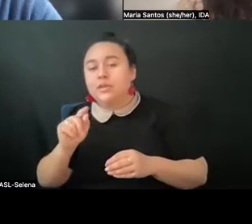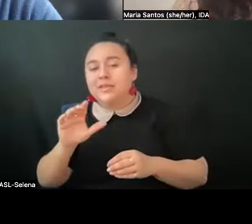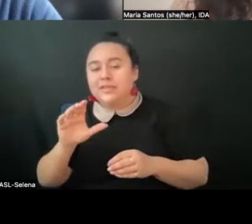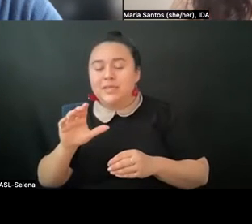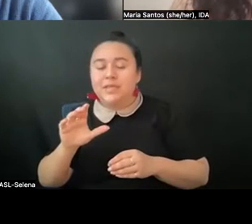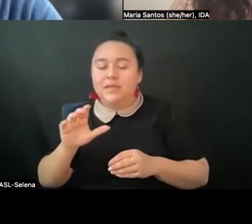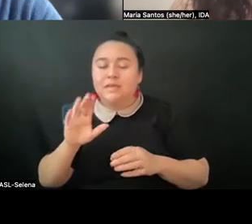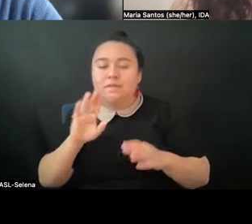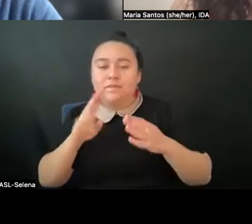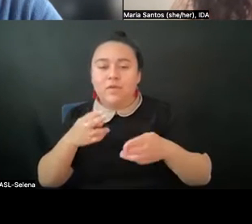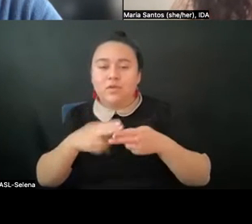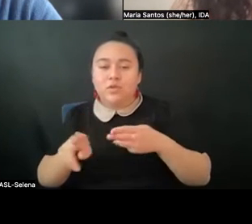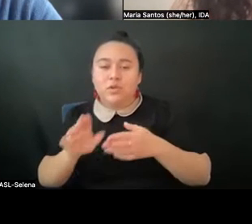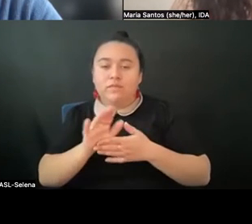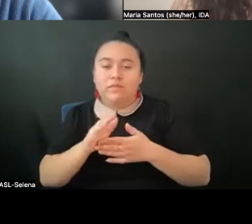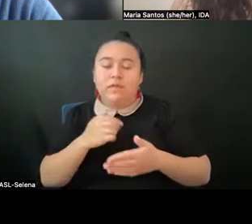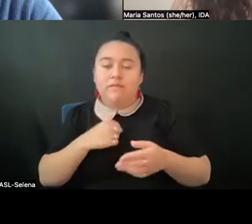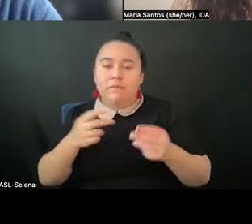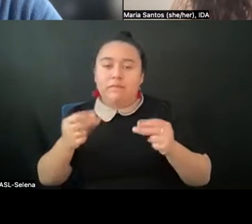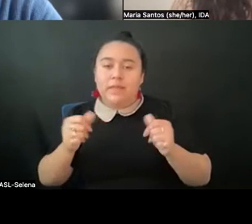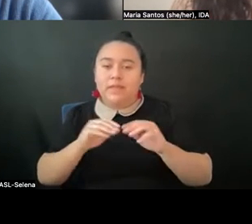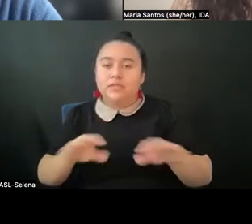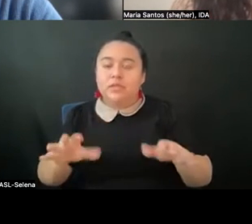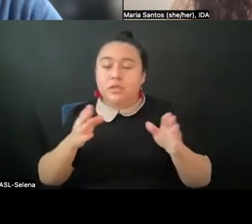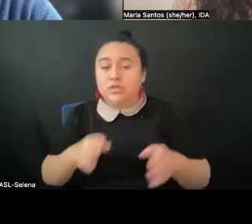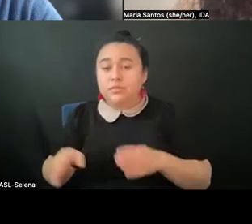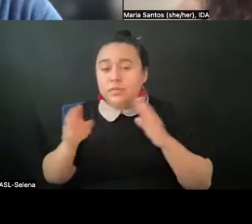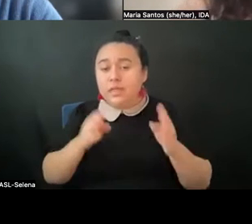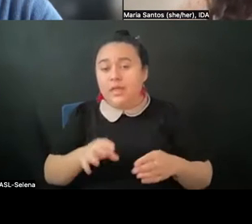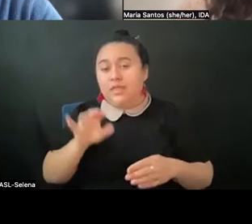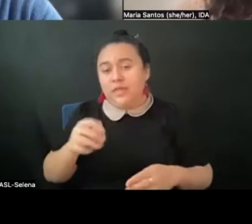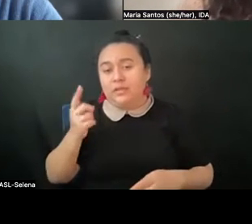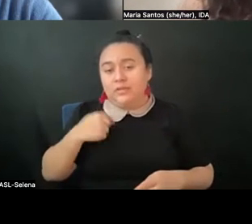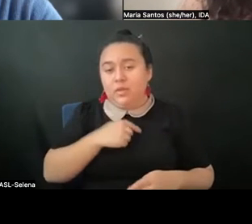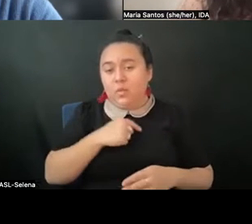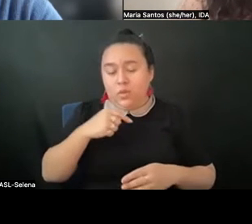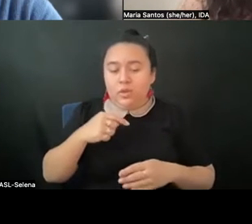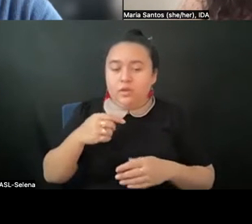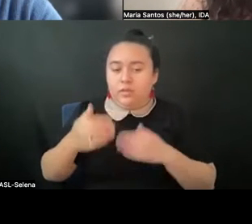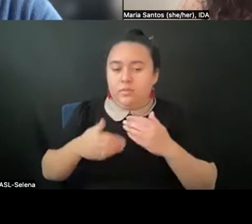immediate circulation plan. And that's something that we're in the process of getting funding for.